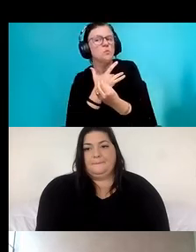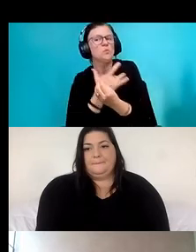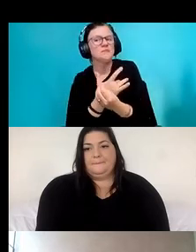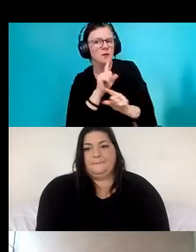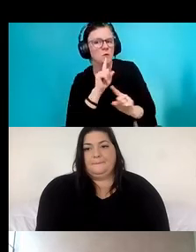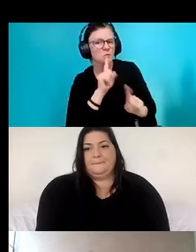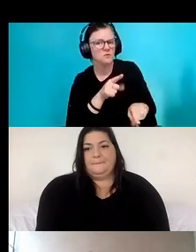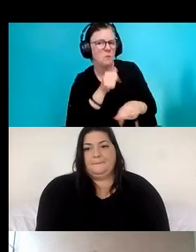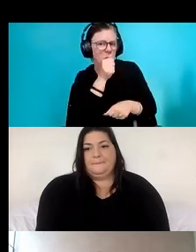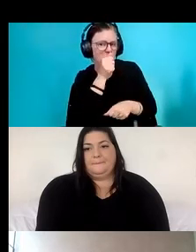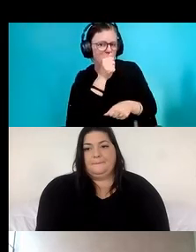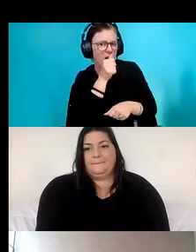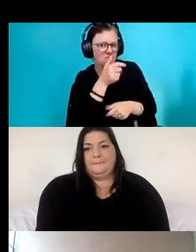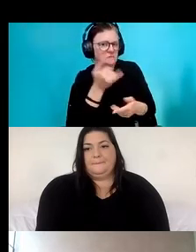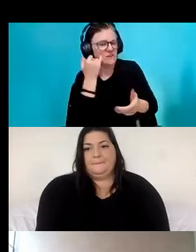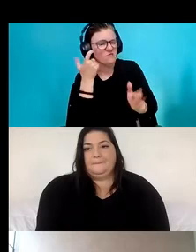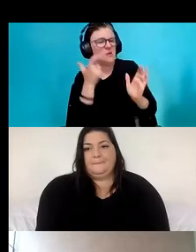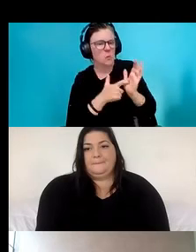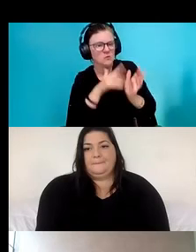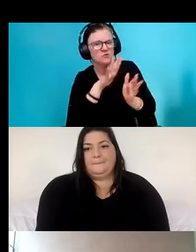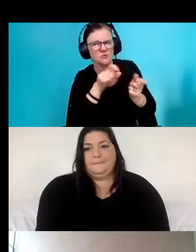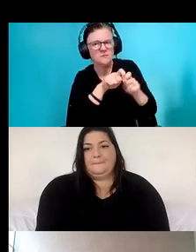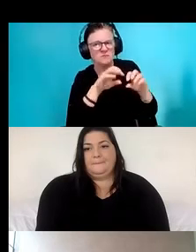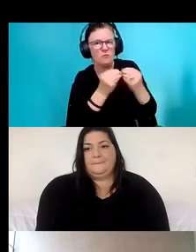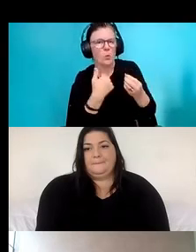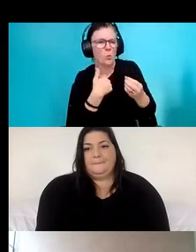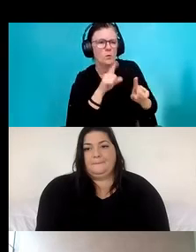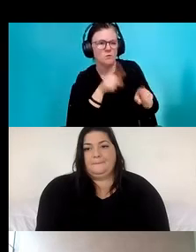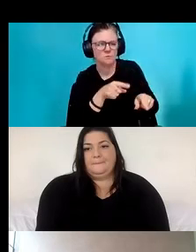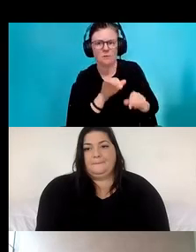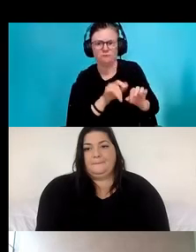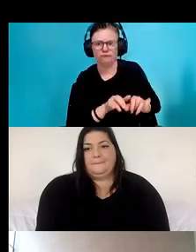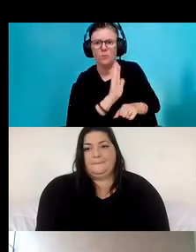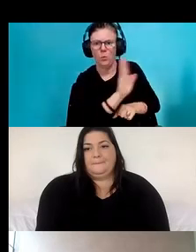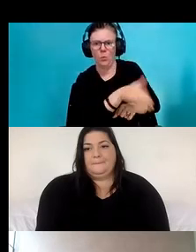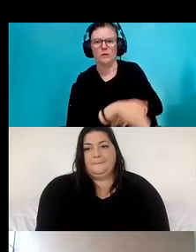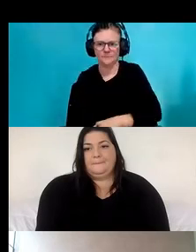during the presentation. You all are here with us today because